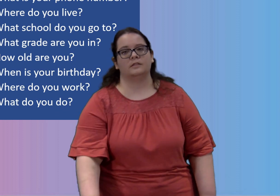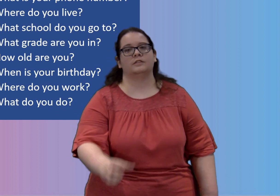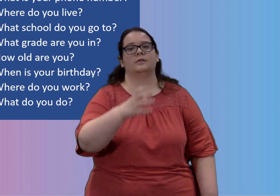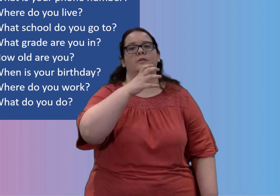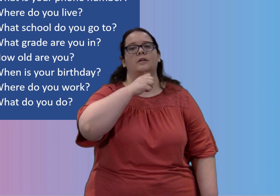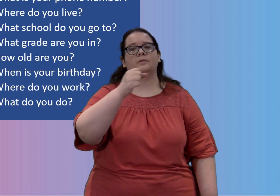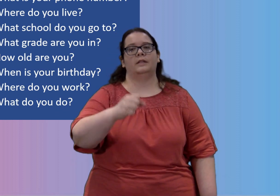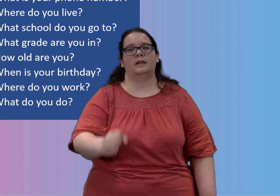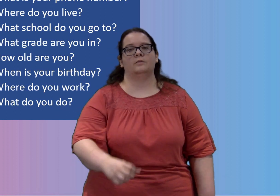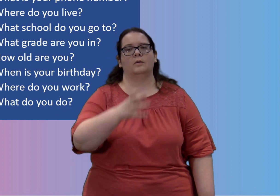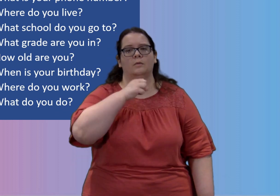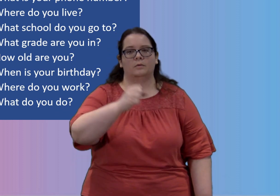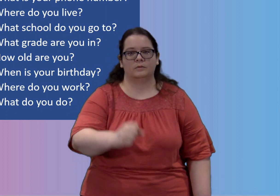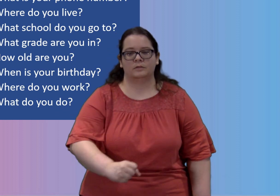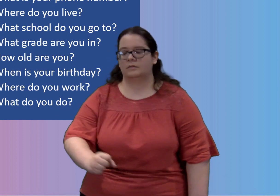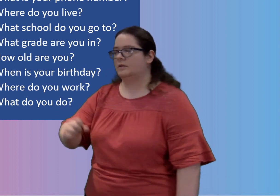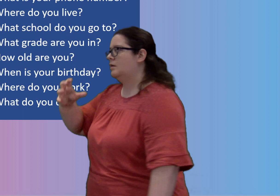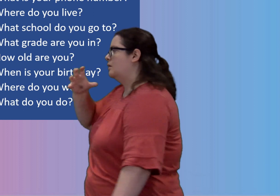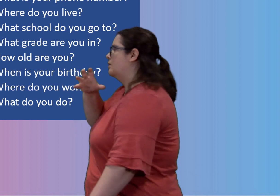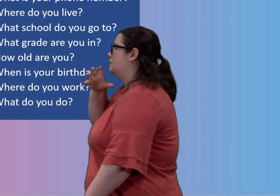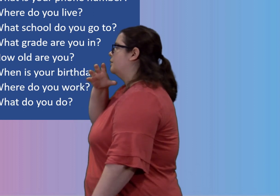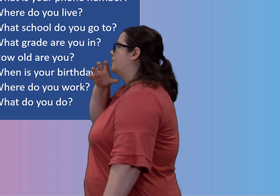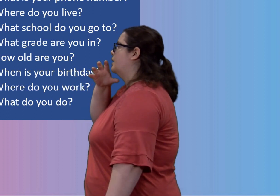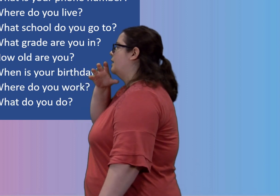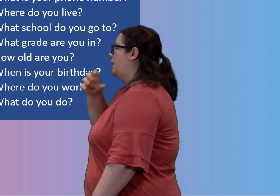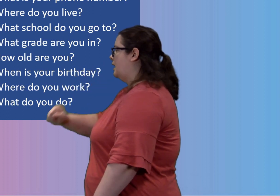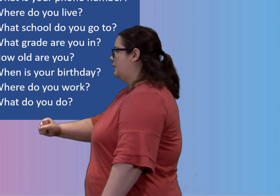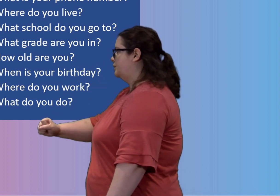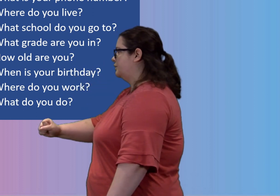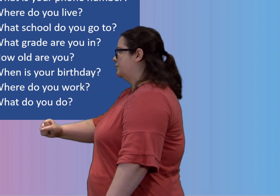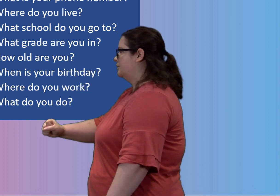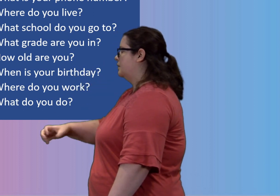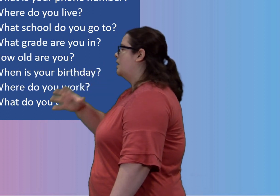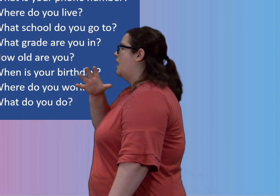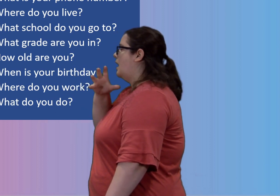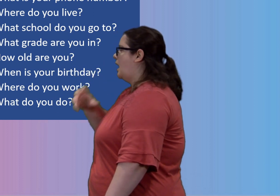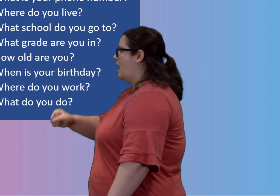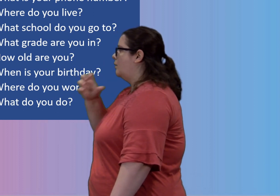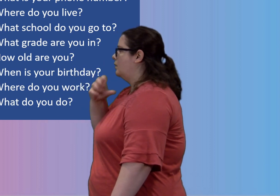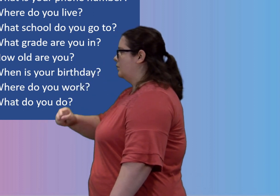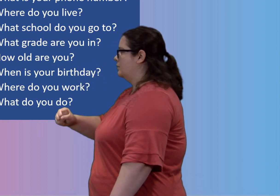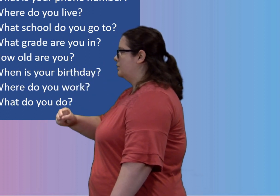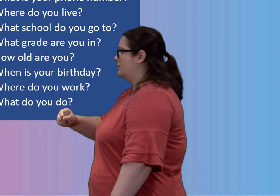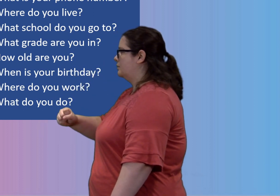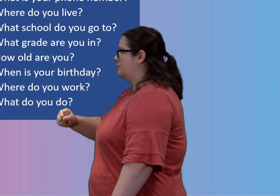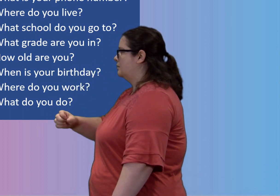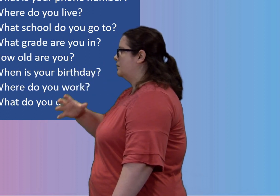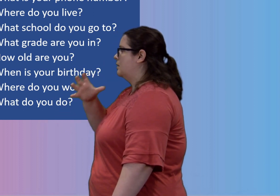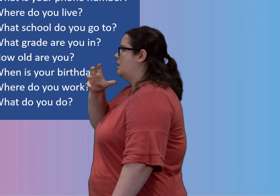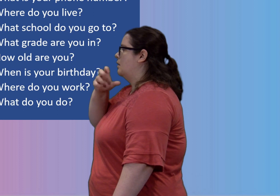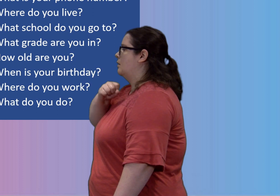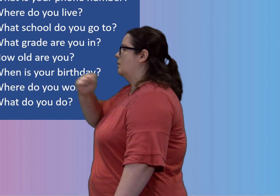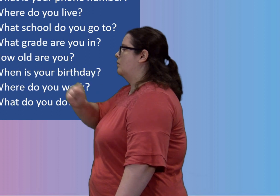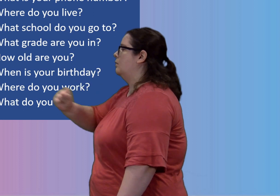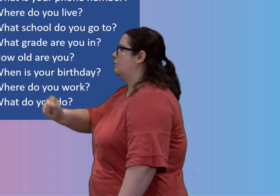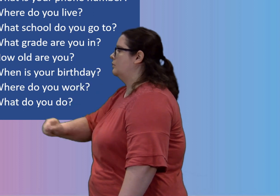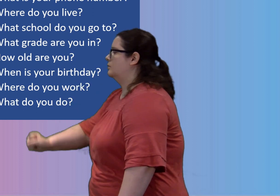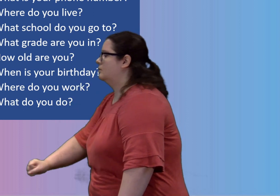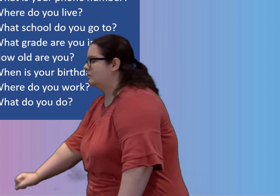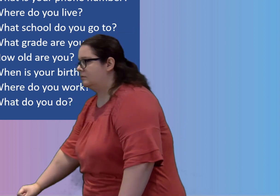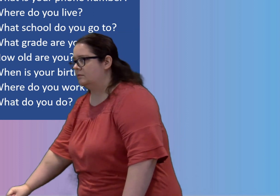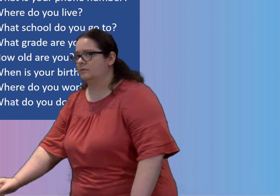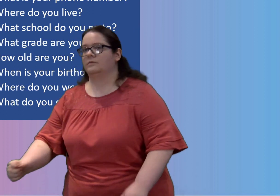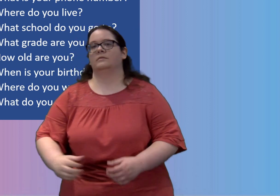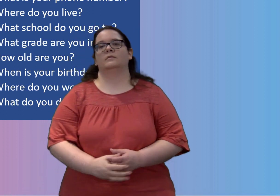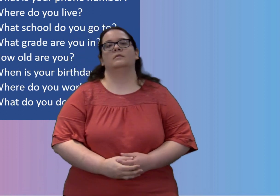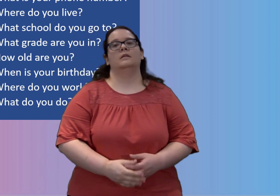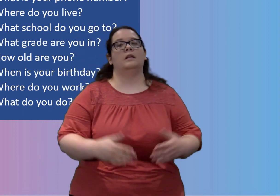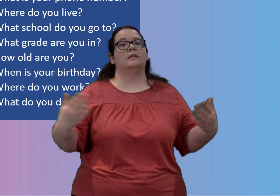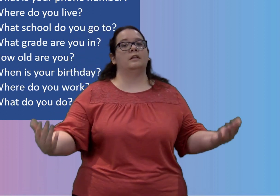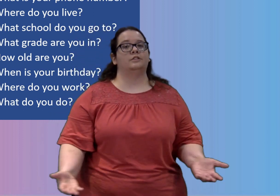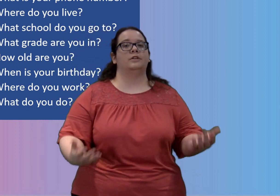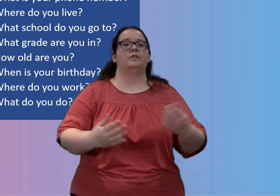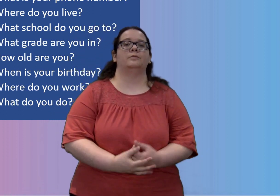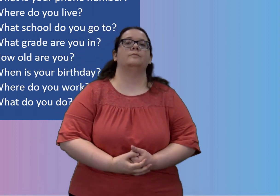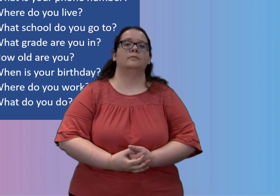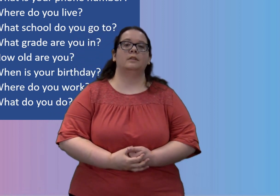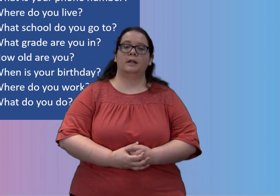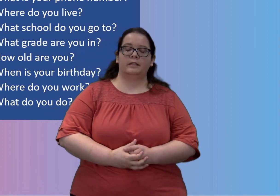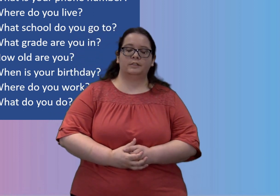it's just going all the way down, old. So age, how old?, old. And they can show you their age.